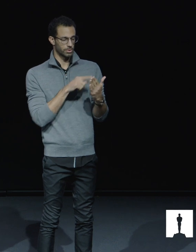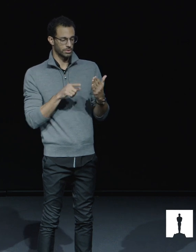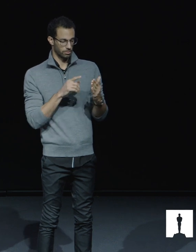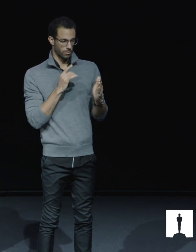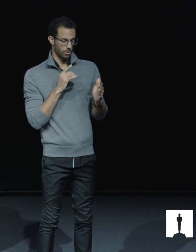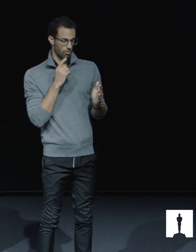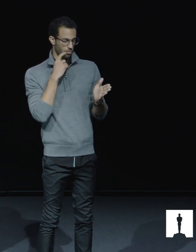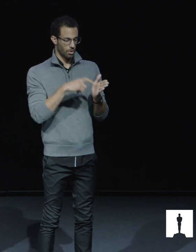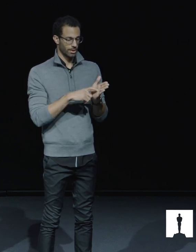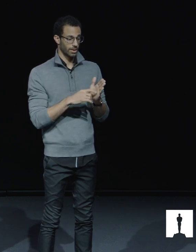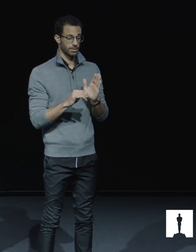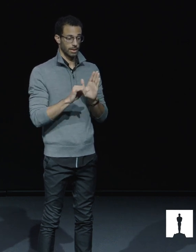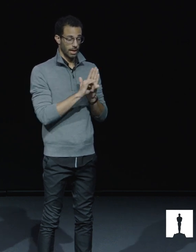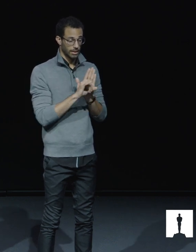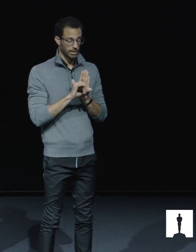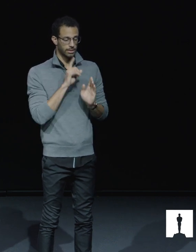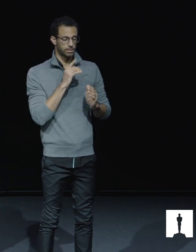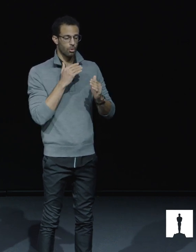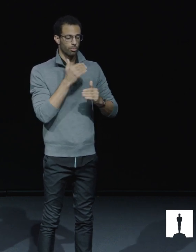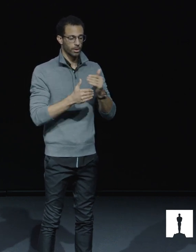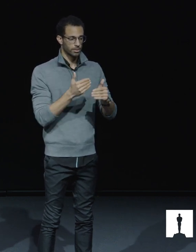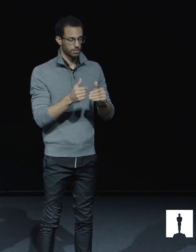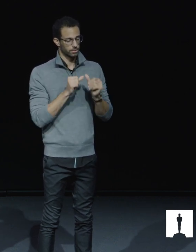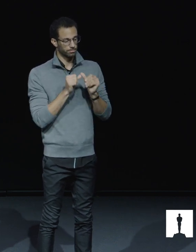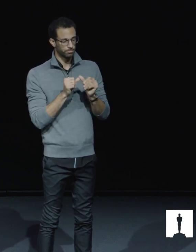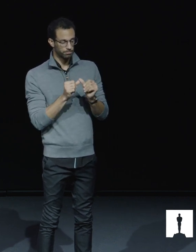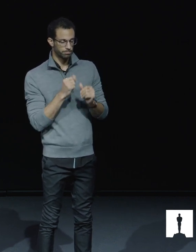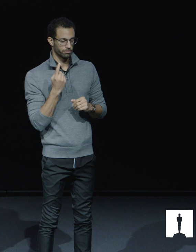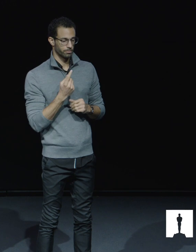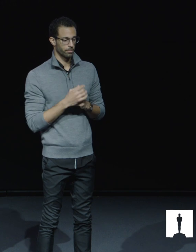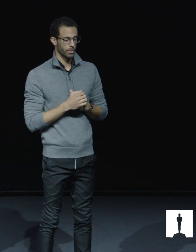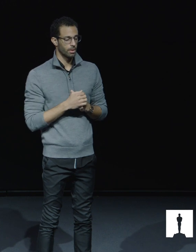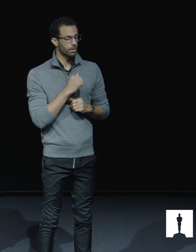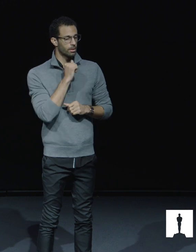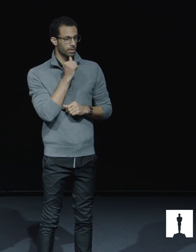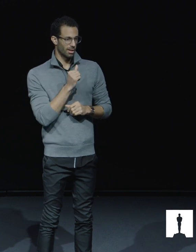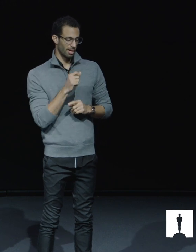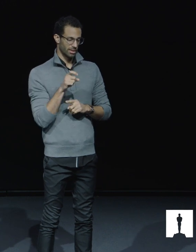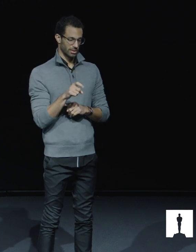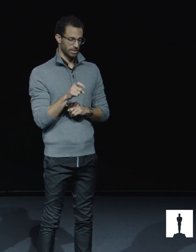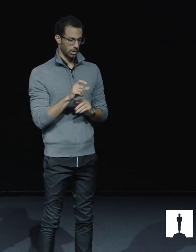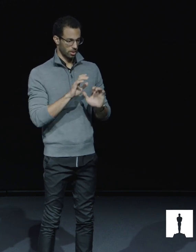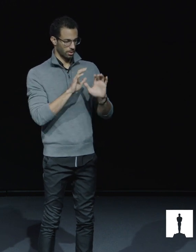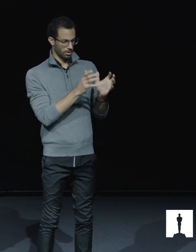as a process, something ceaseless and not necessarily a real category, or even an easily